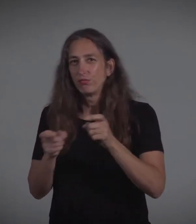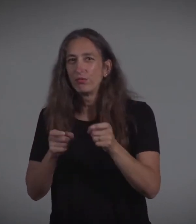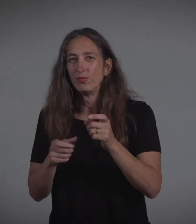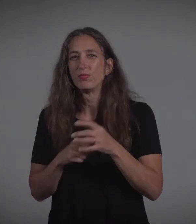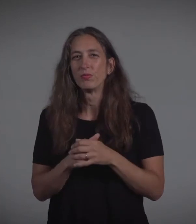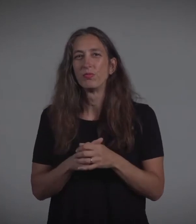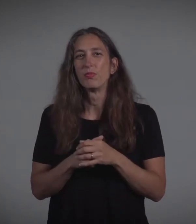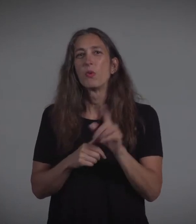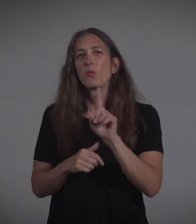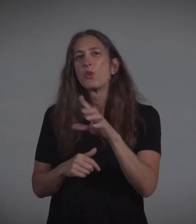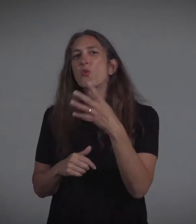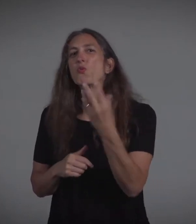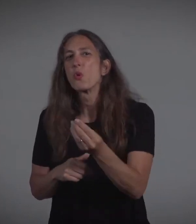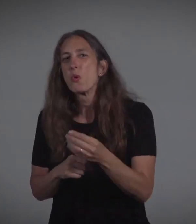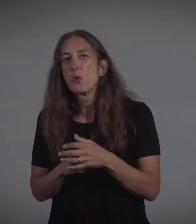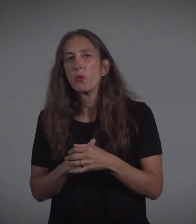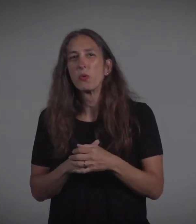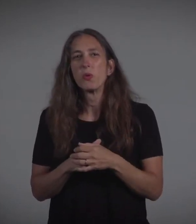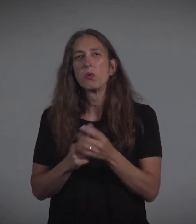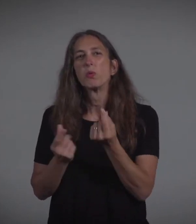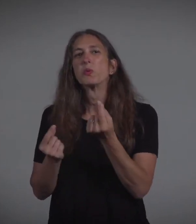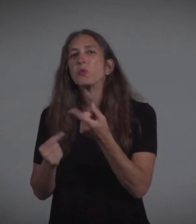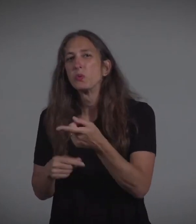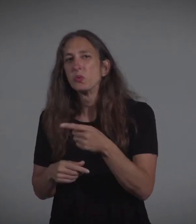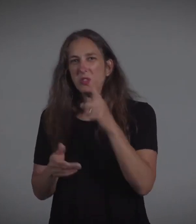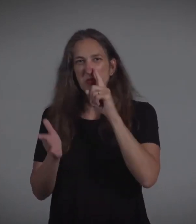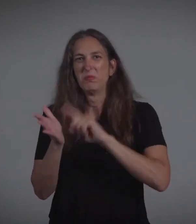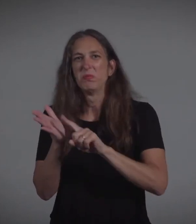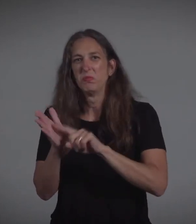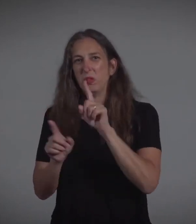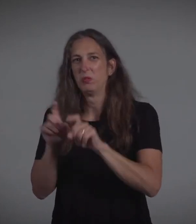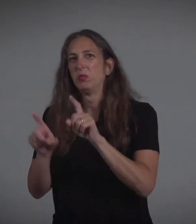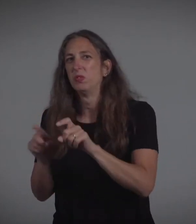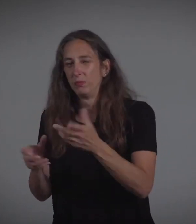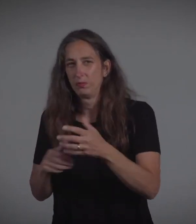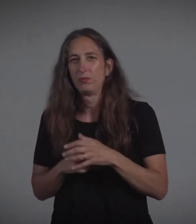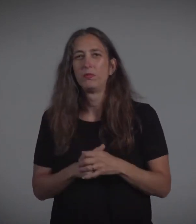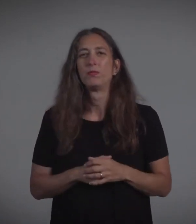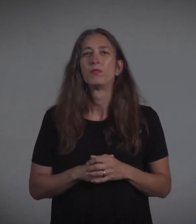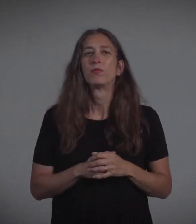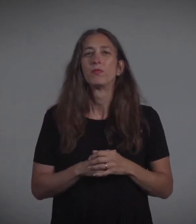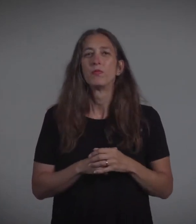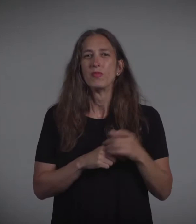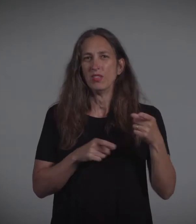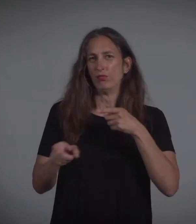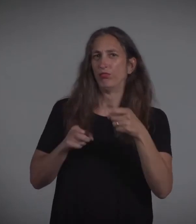to brainwash and control them. They may ask the partner, "Where did you go? What were you doing?"